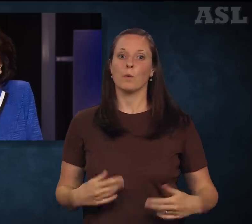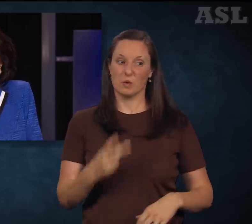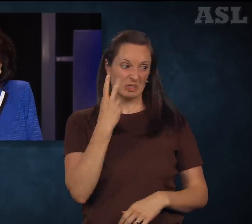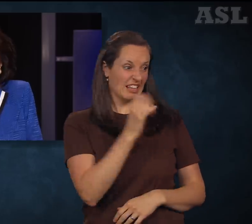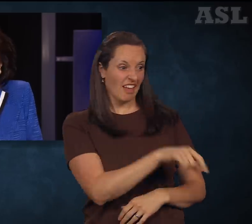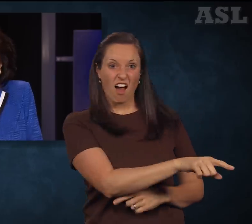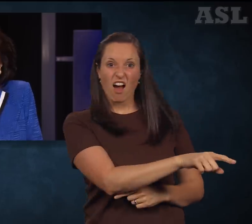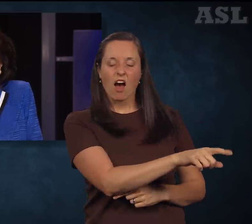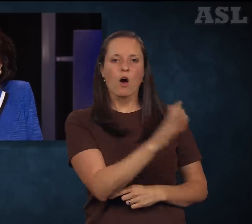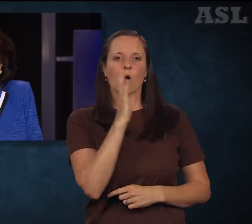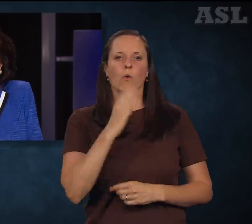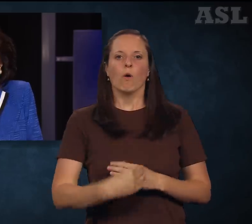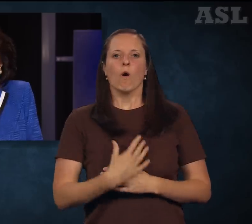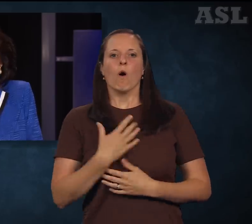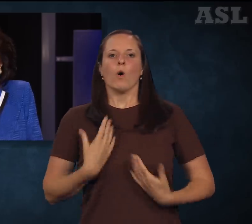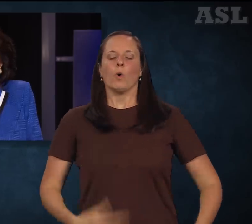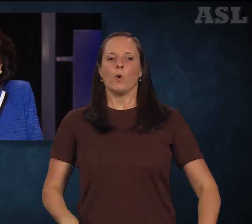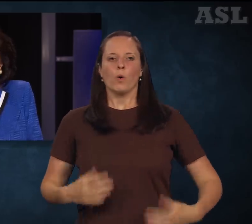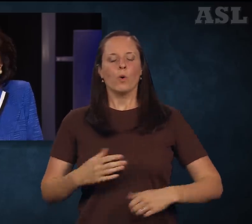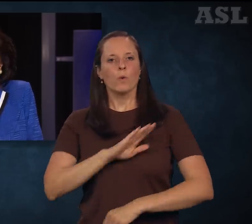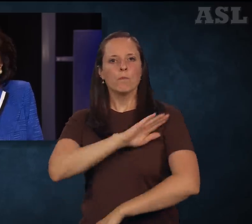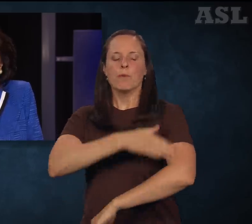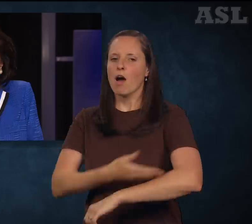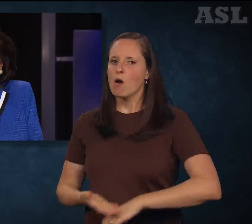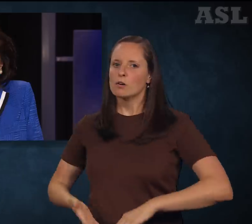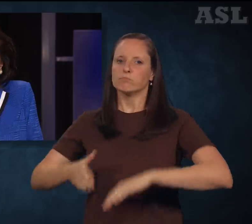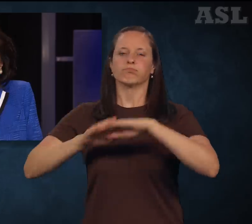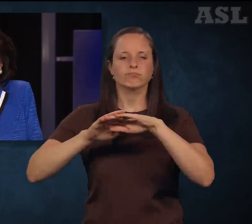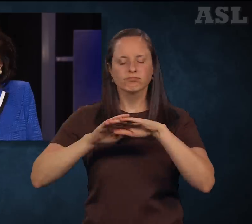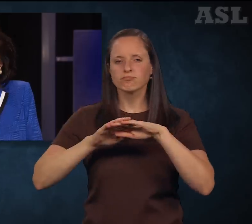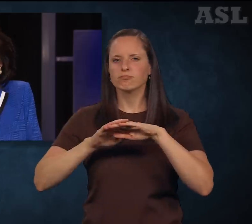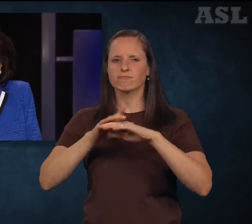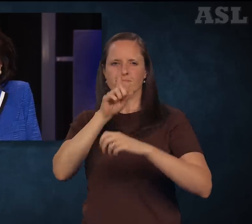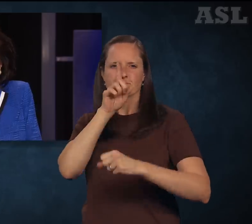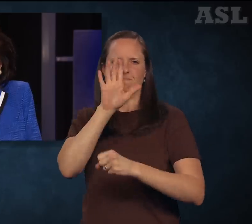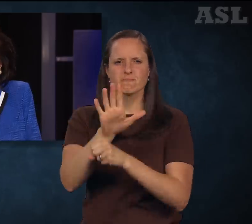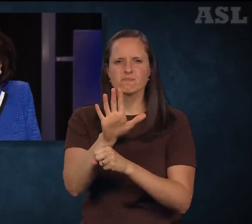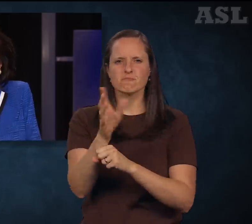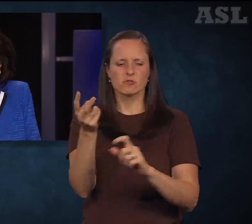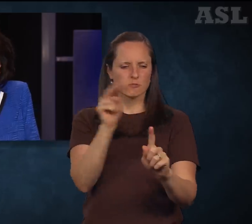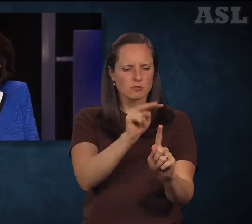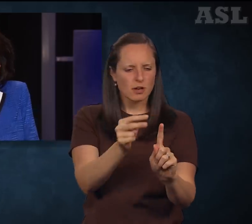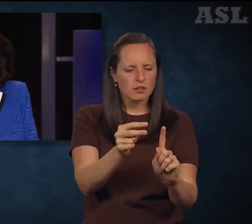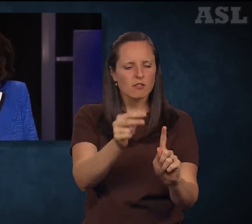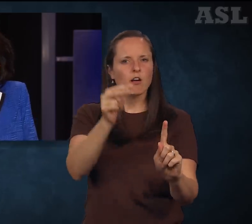I BELIEVE THAT EVERY ONE OF YOU